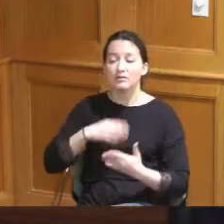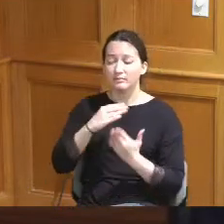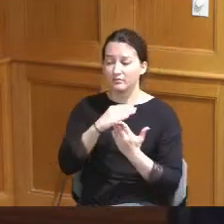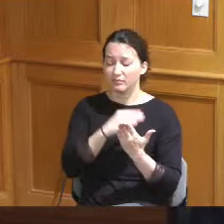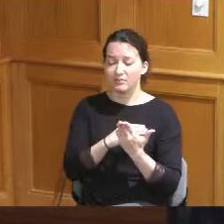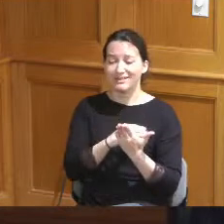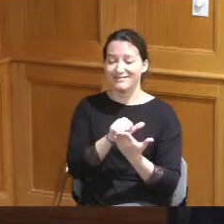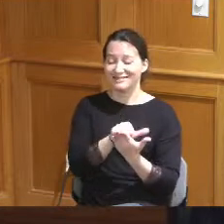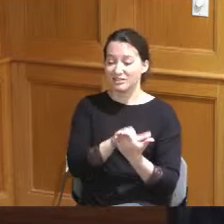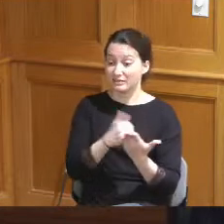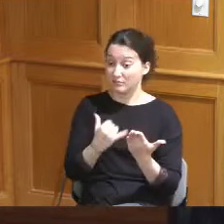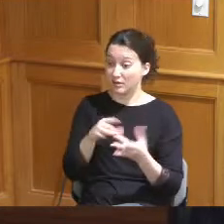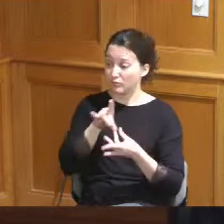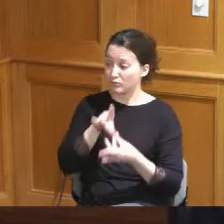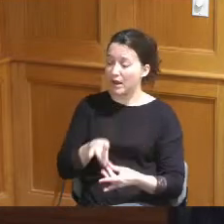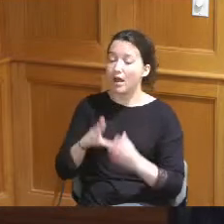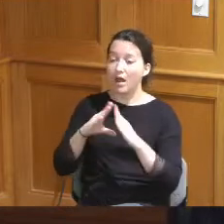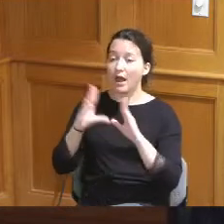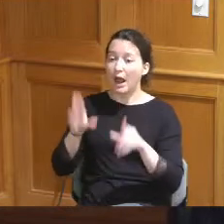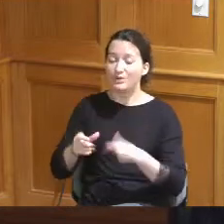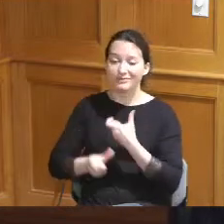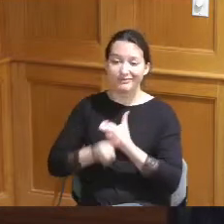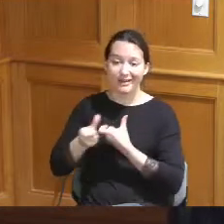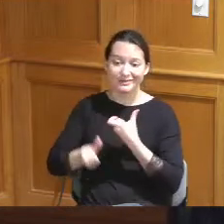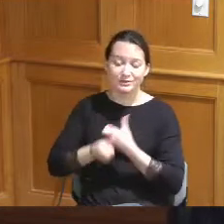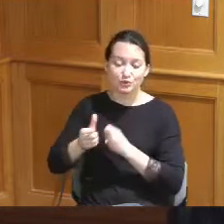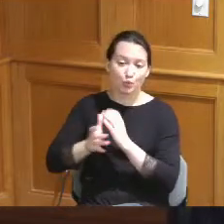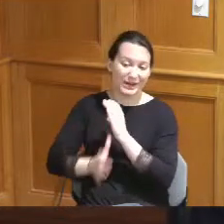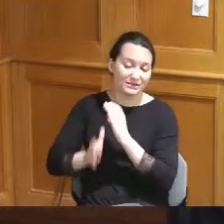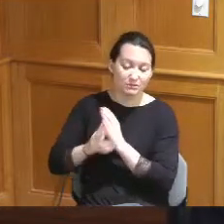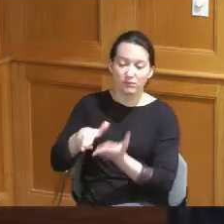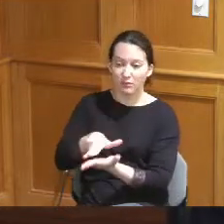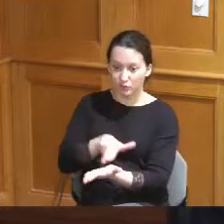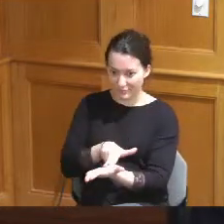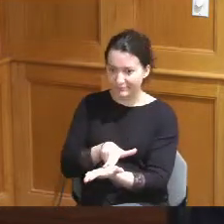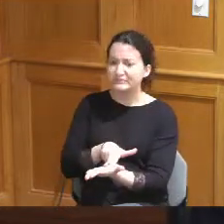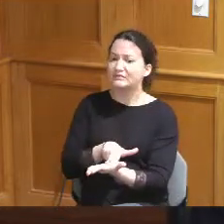today related to household hazardous household hazardous waste contract through Environmental